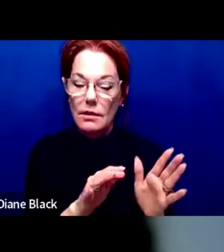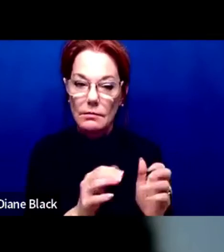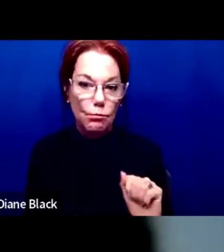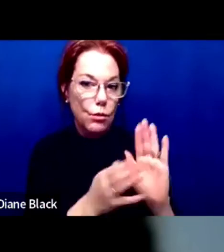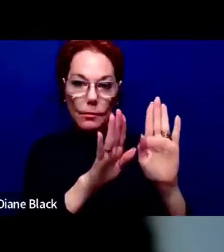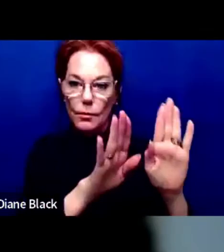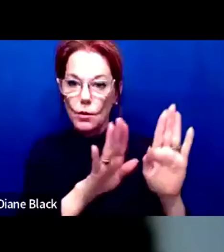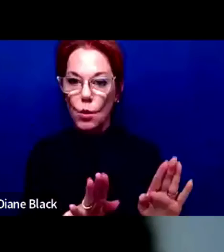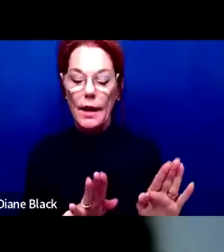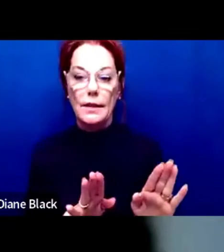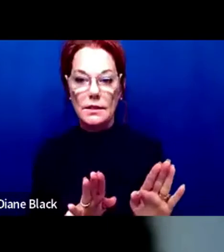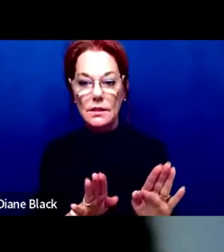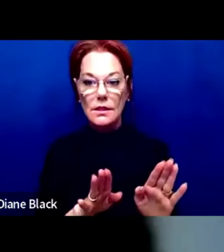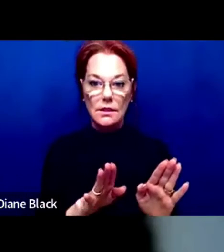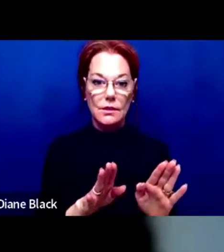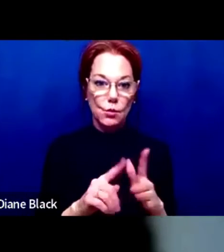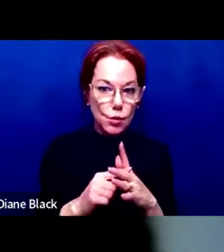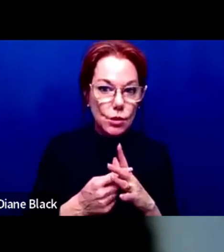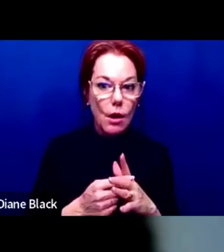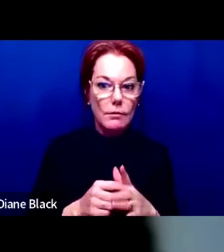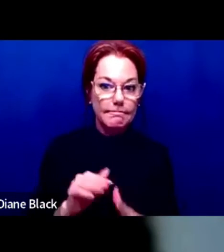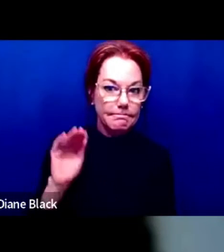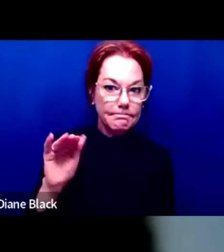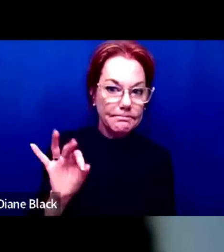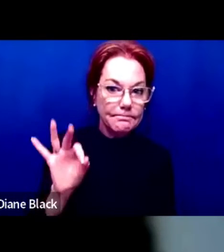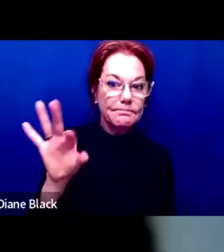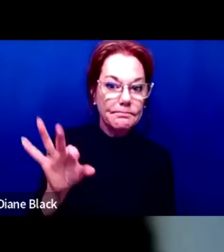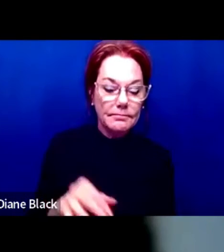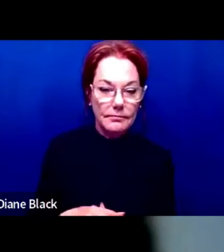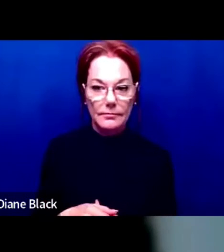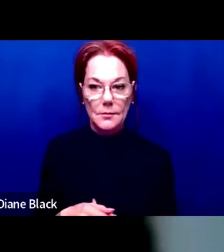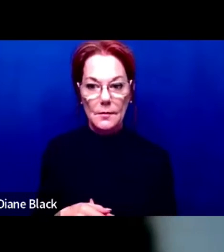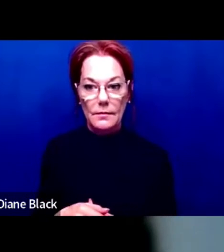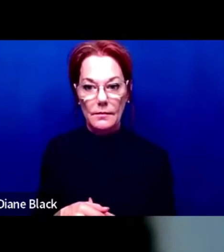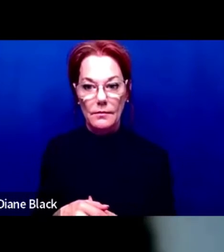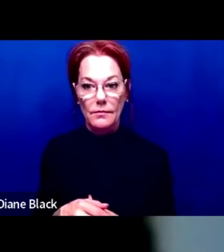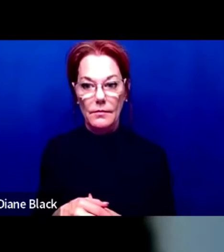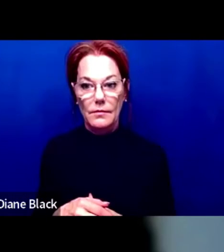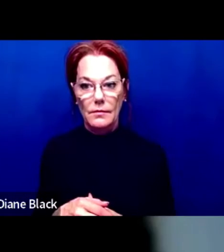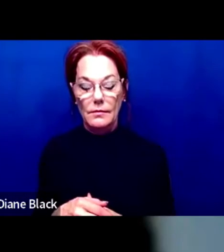sort of dip your toe in. Because I mean, and also, I would certainly encourage direct